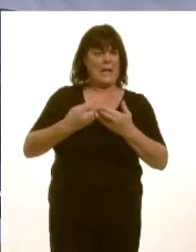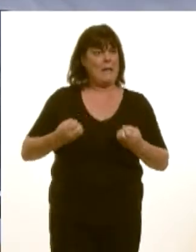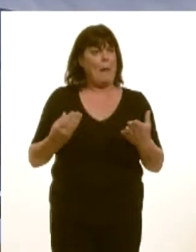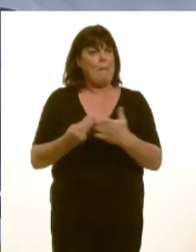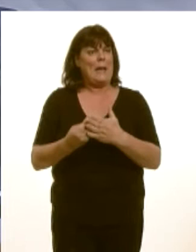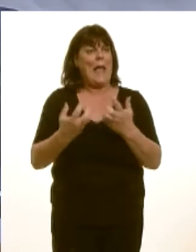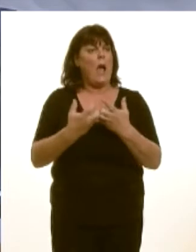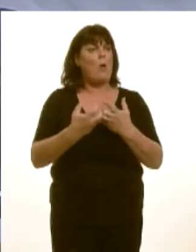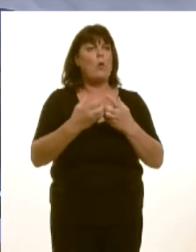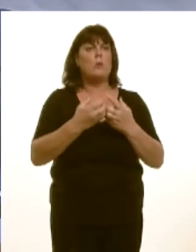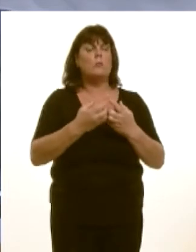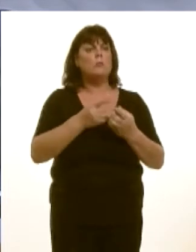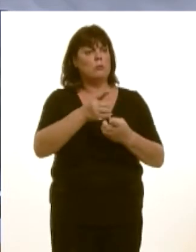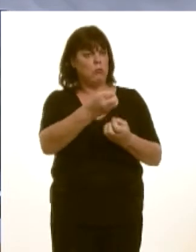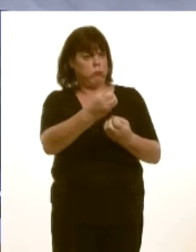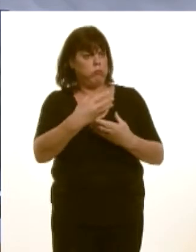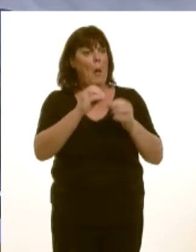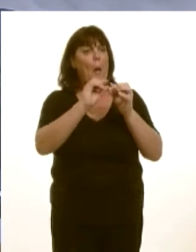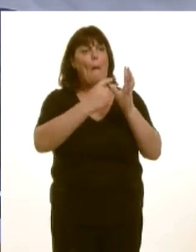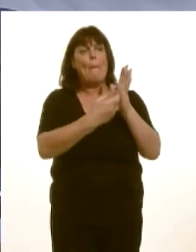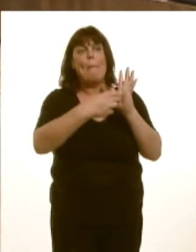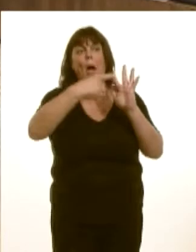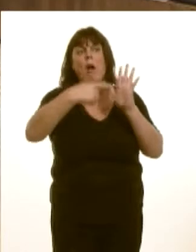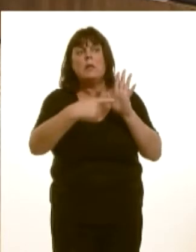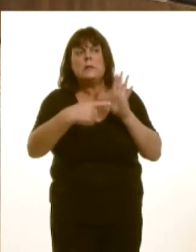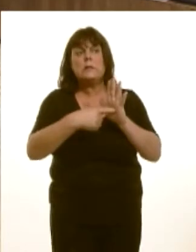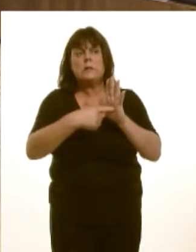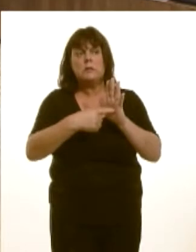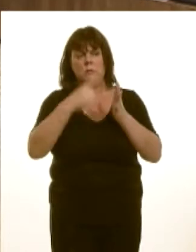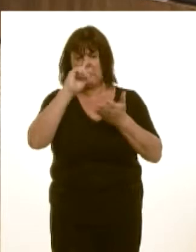Will he join me, then, and, indeed, other parties in the Chamber, in pursuing the need